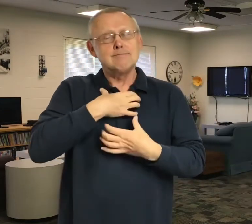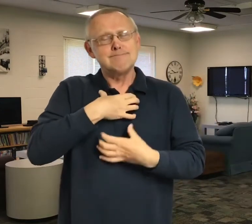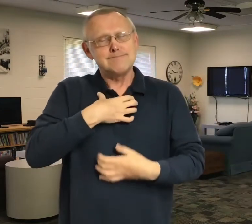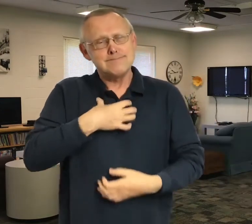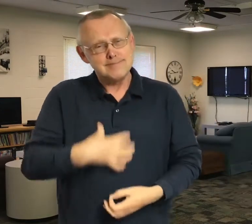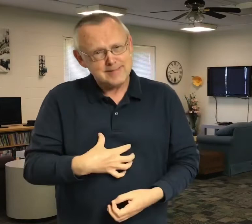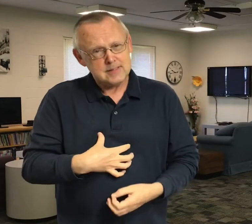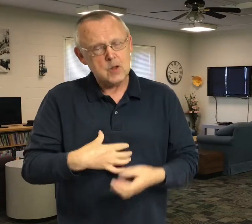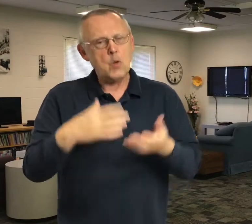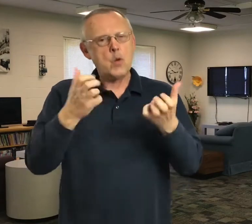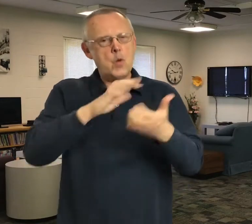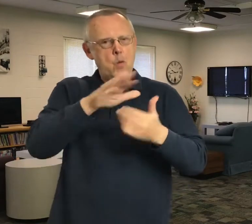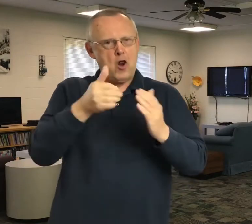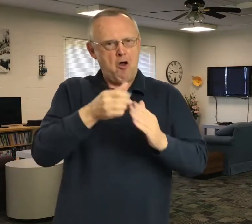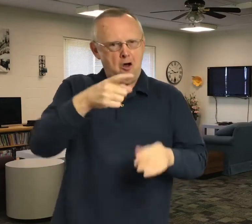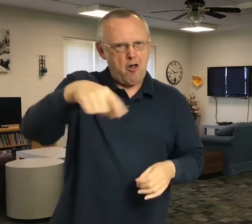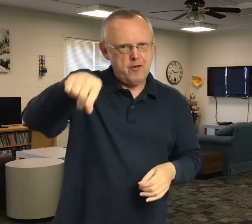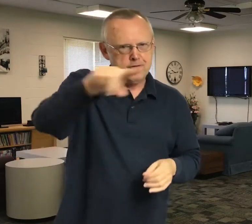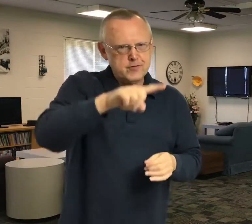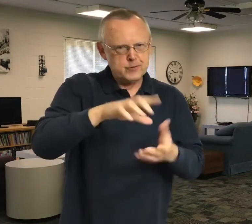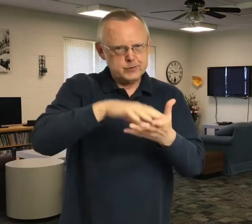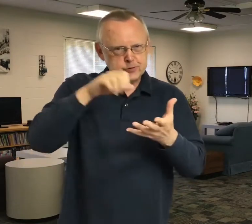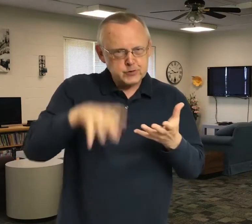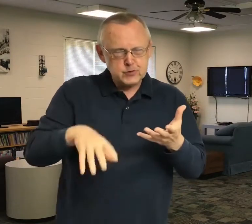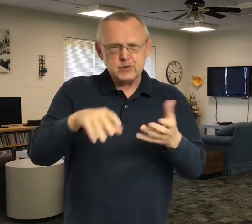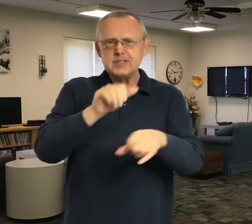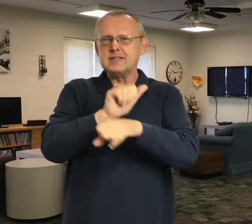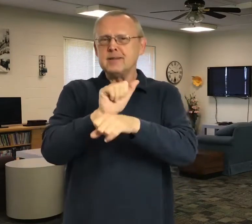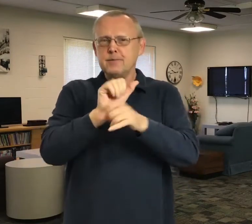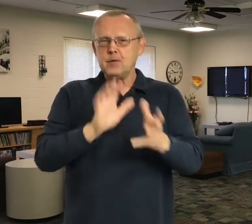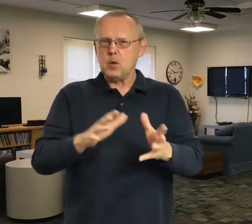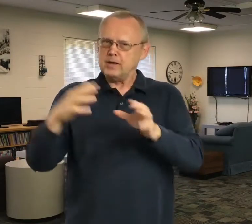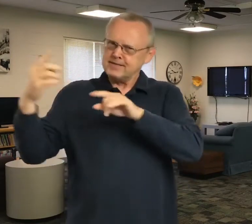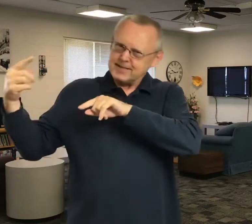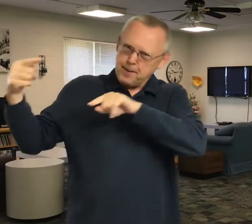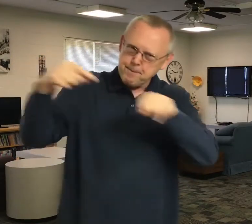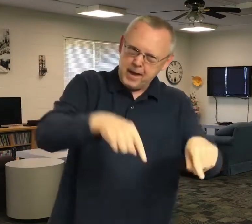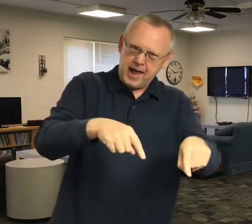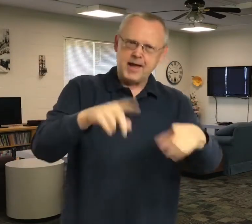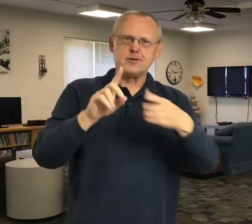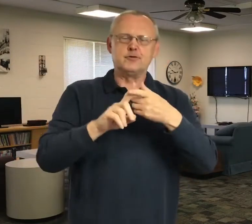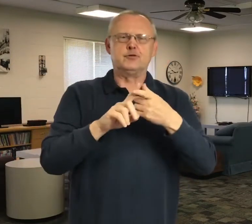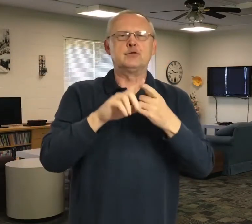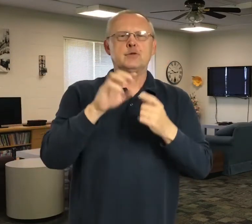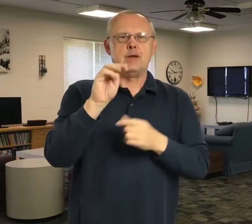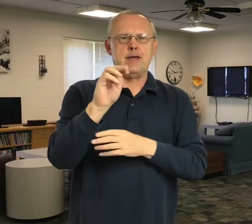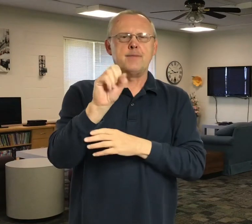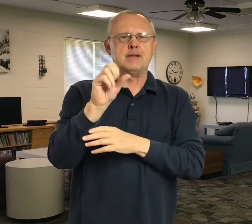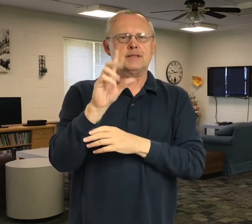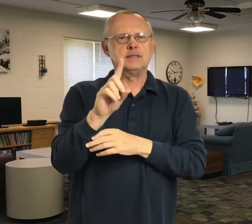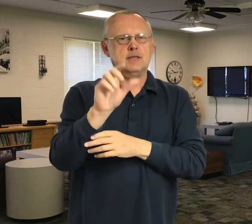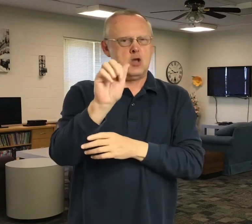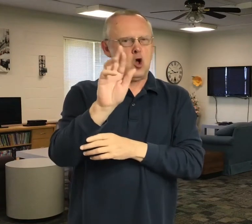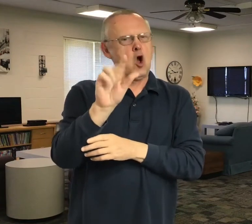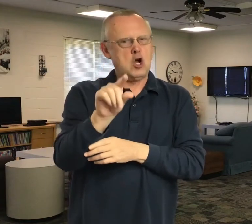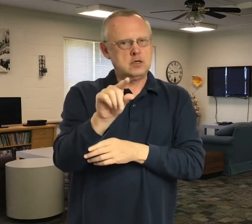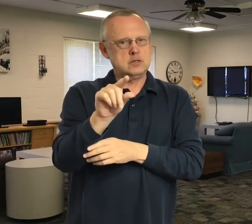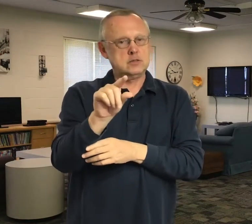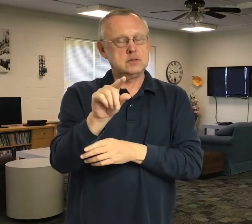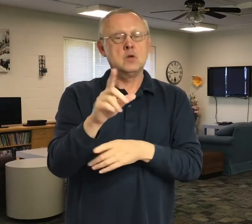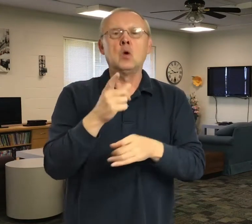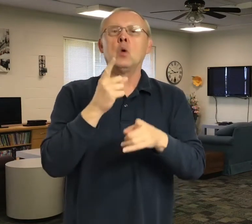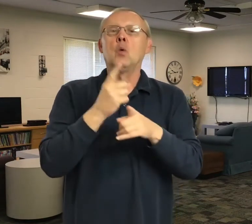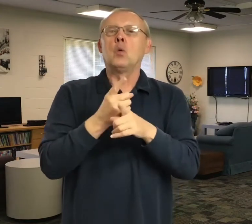Again, our desire is for all students and staff to return to MSD in August.